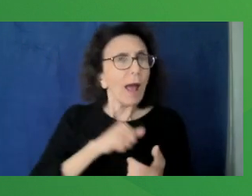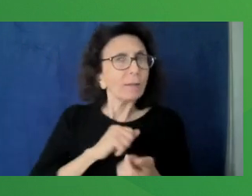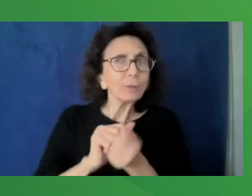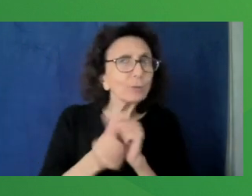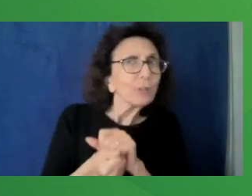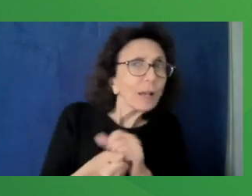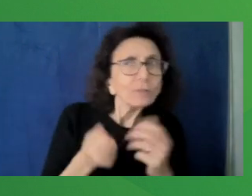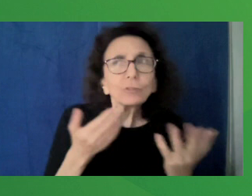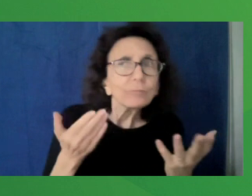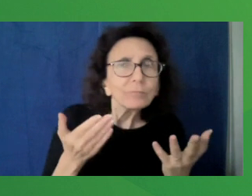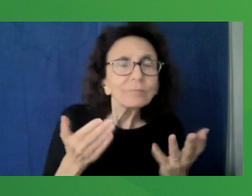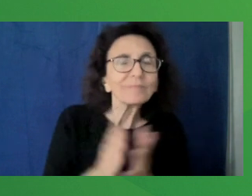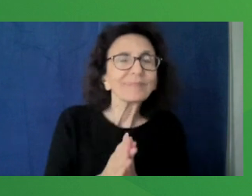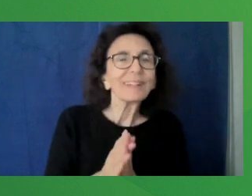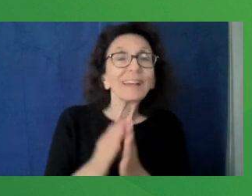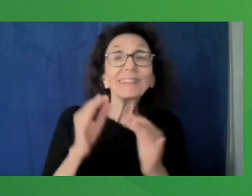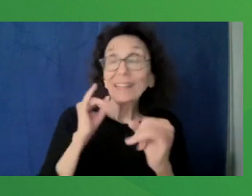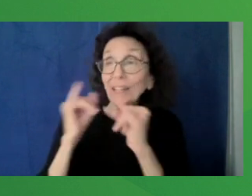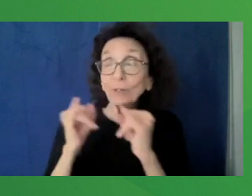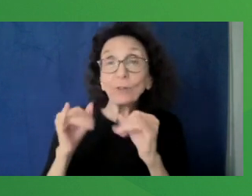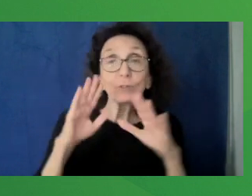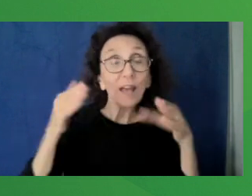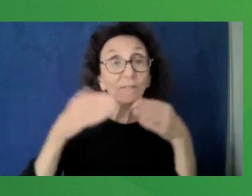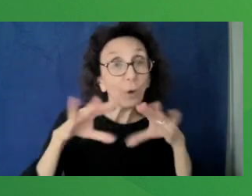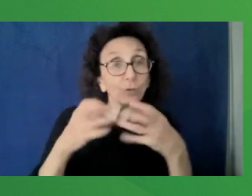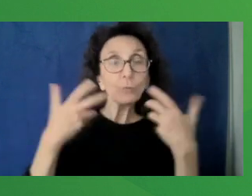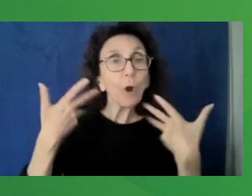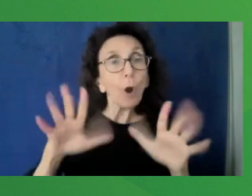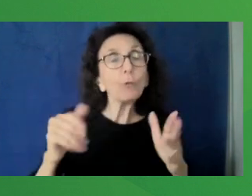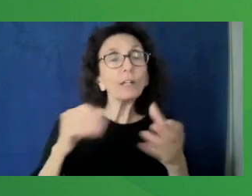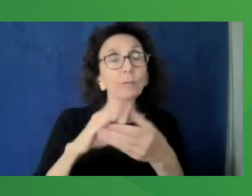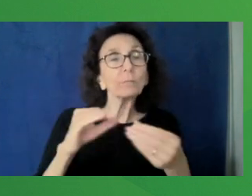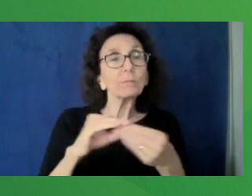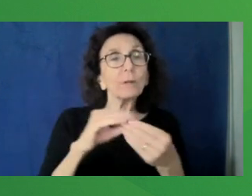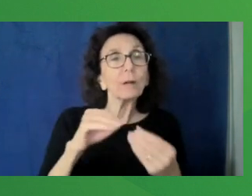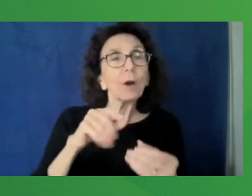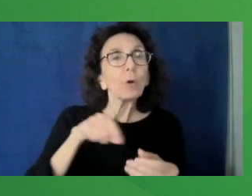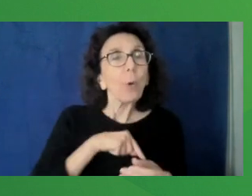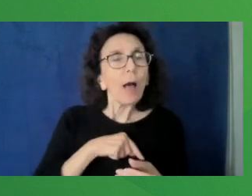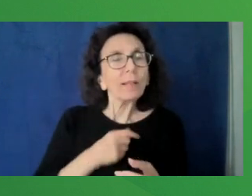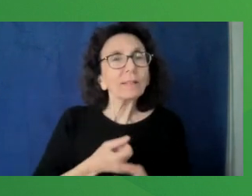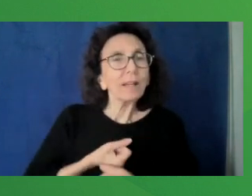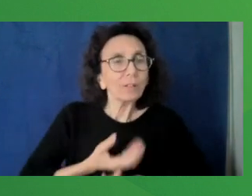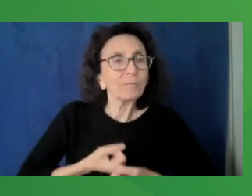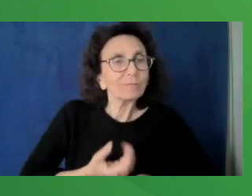focus groups were giving us sort of a qualitative sense of their understanding, what motivated them,